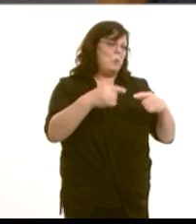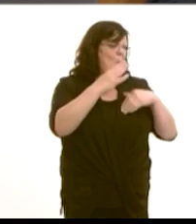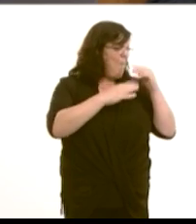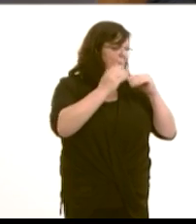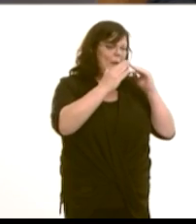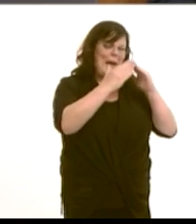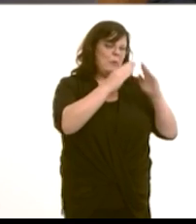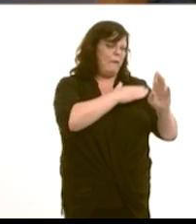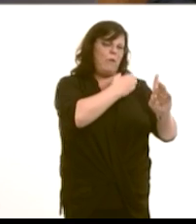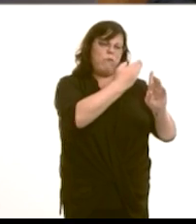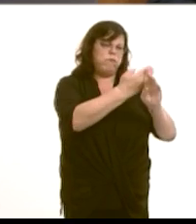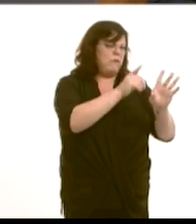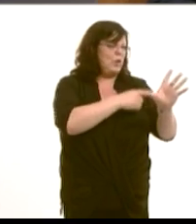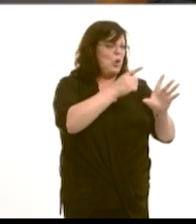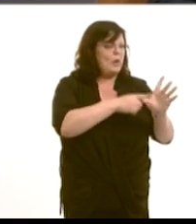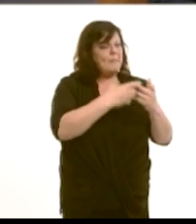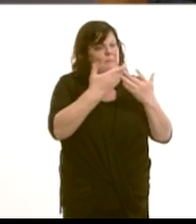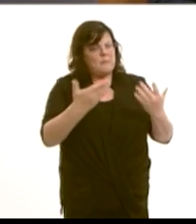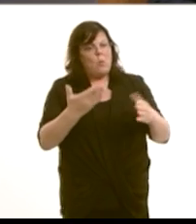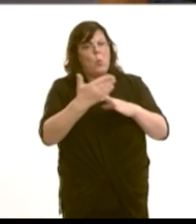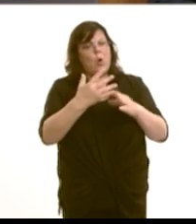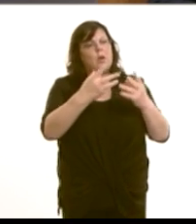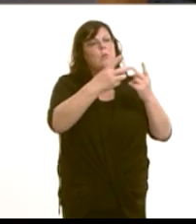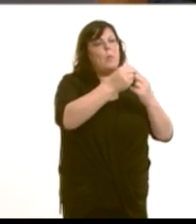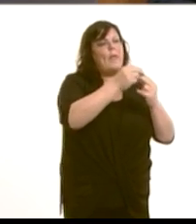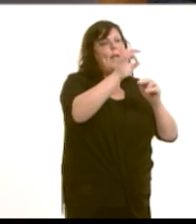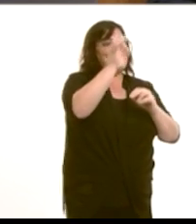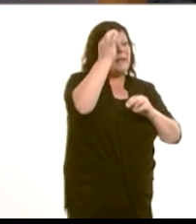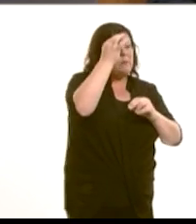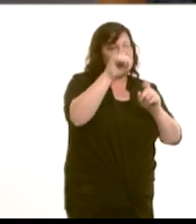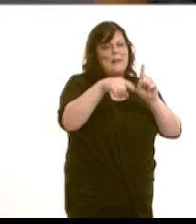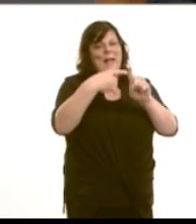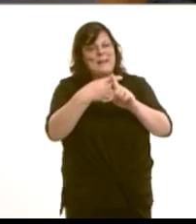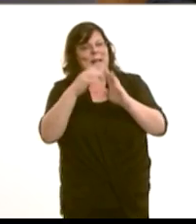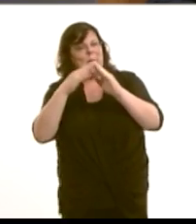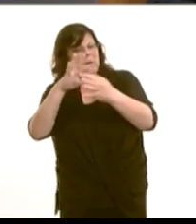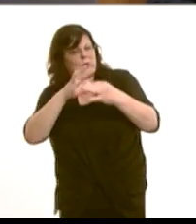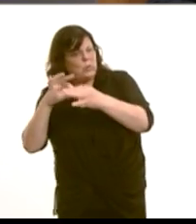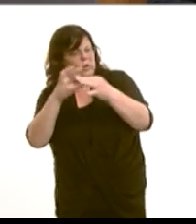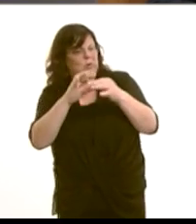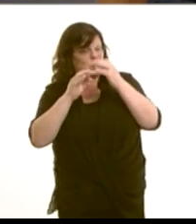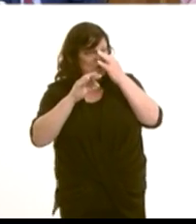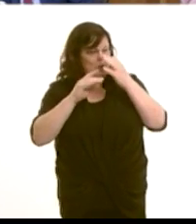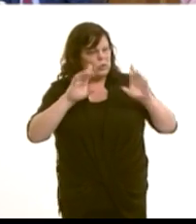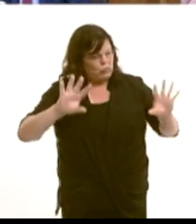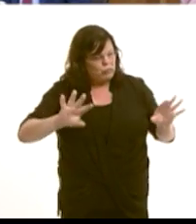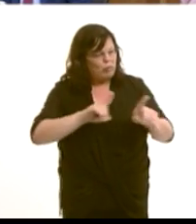But we are working with both local authorities and housing associations to develop a delivery plan.